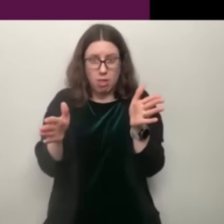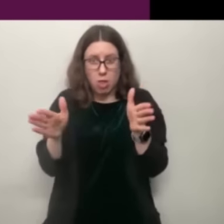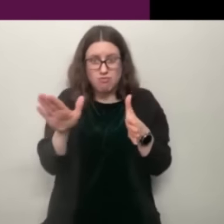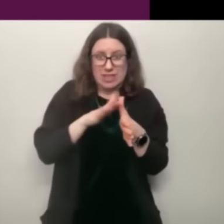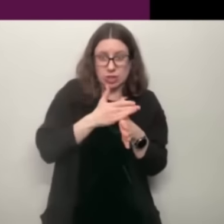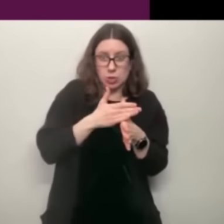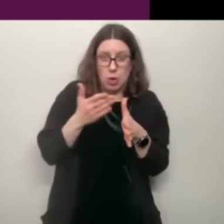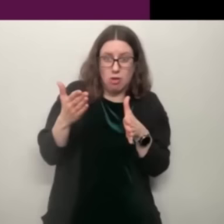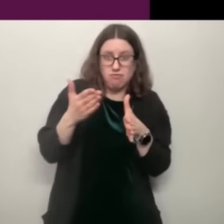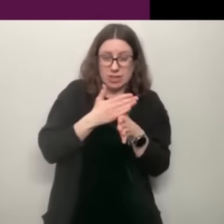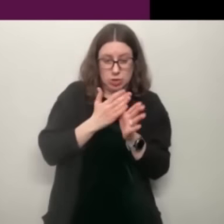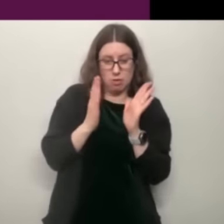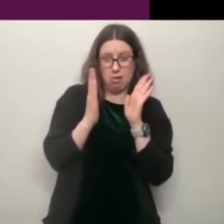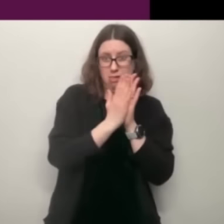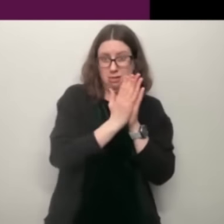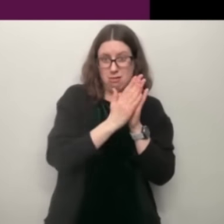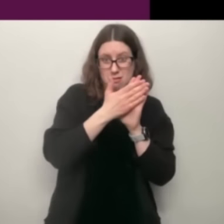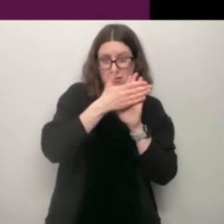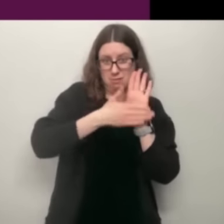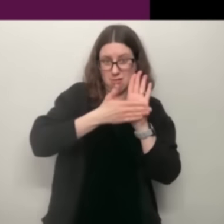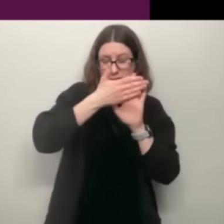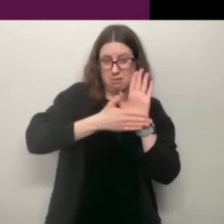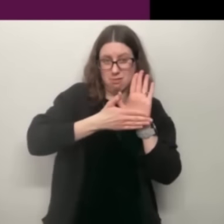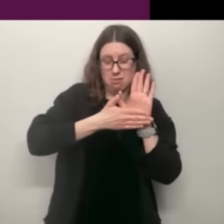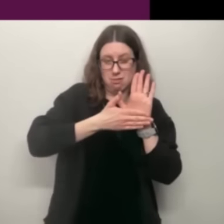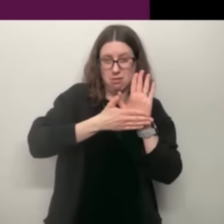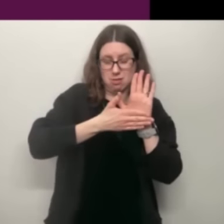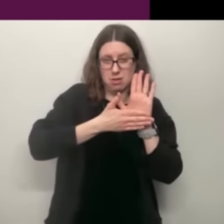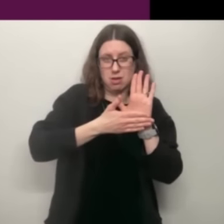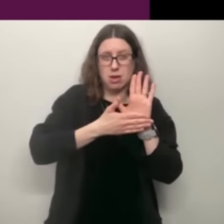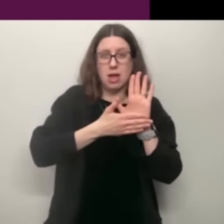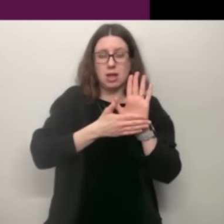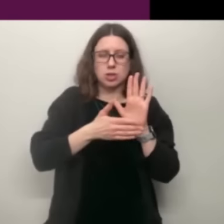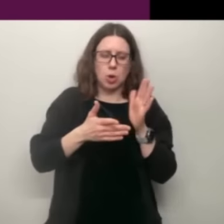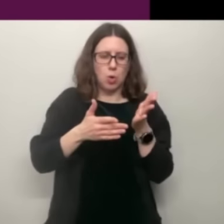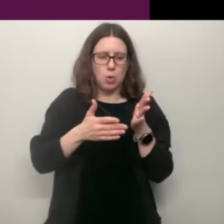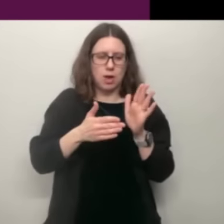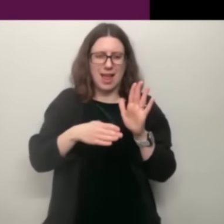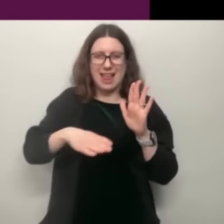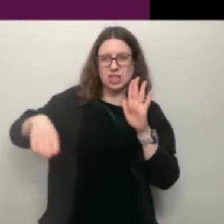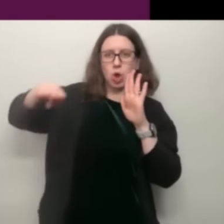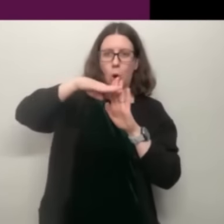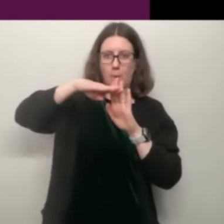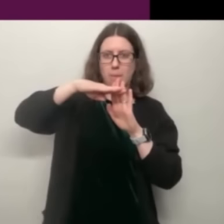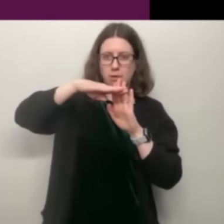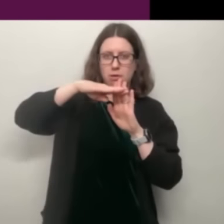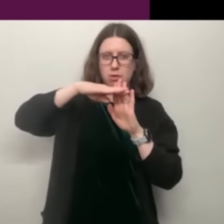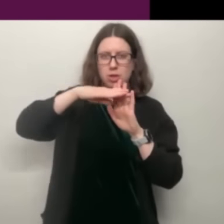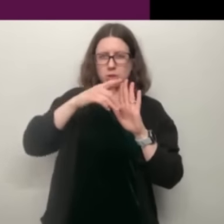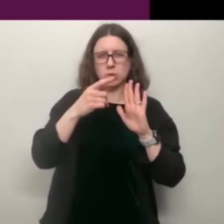So we can see all of those building up there. And then at the top we can see a very, very thick layer of thick black paint.